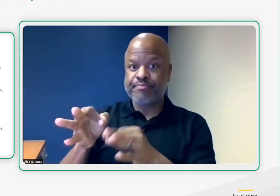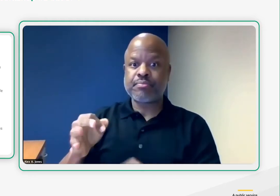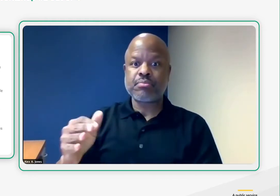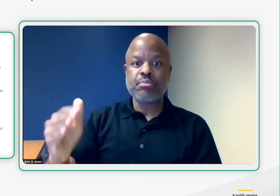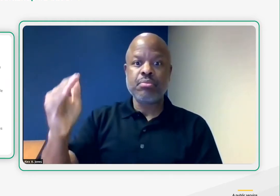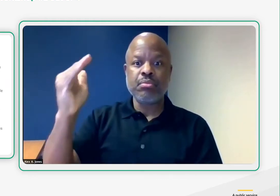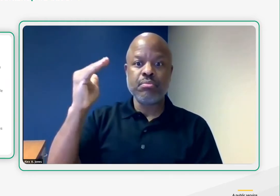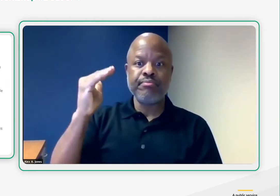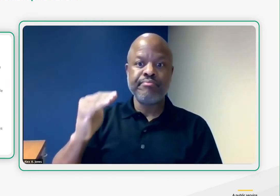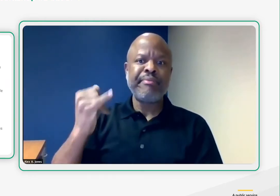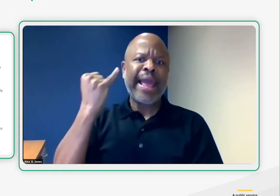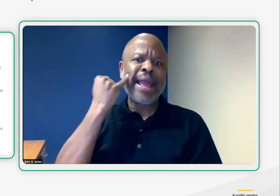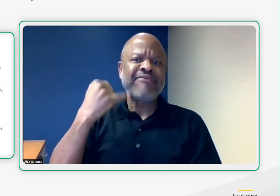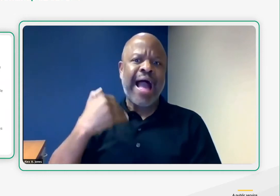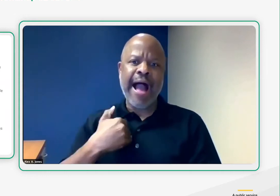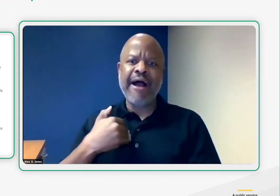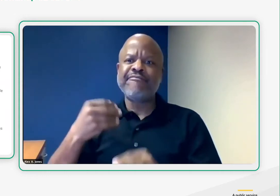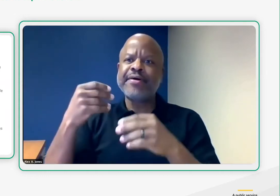You can click the CC button and have live captions.